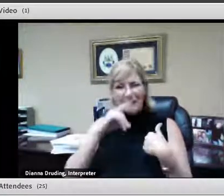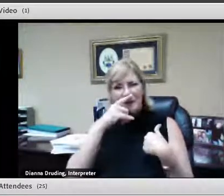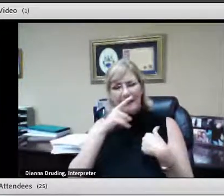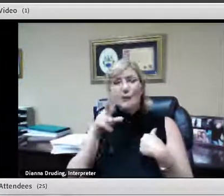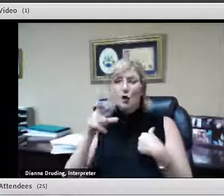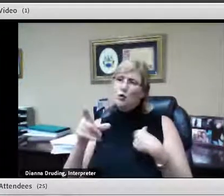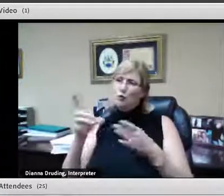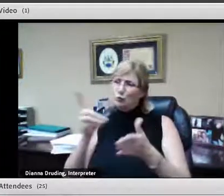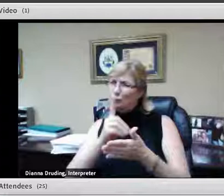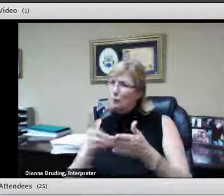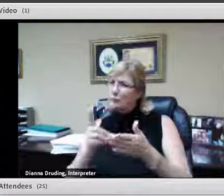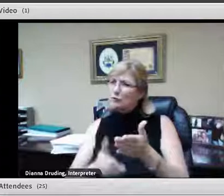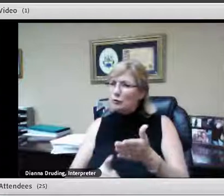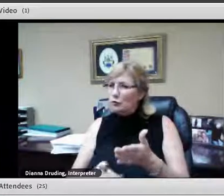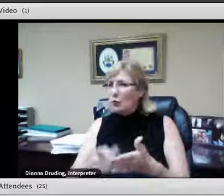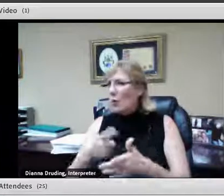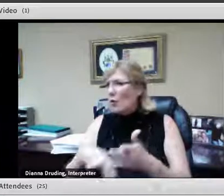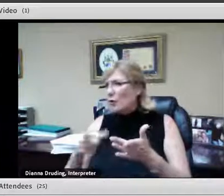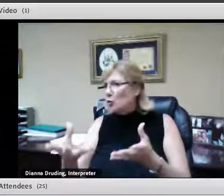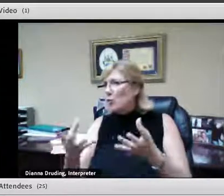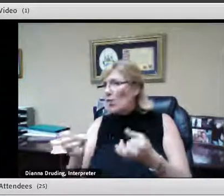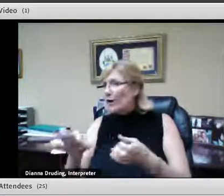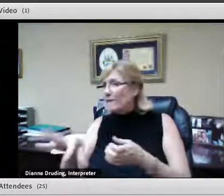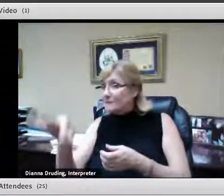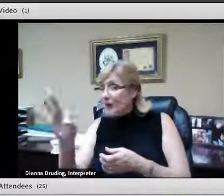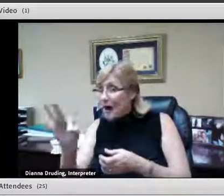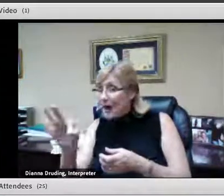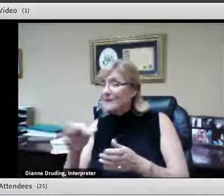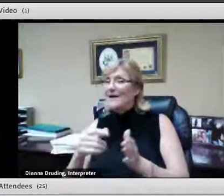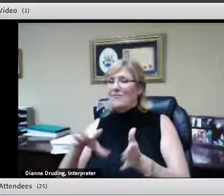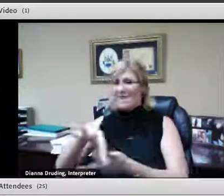and then they find the picture that represents it,